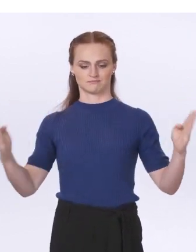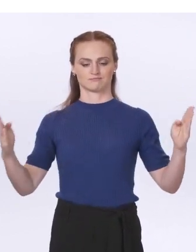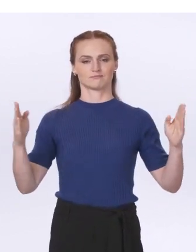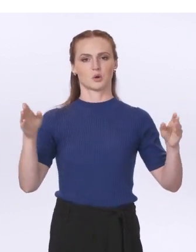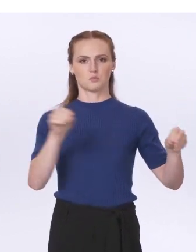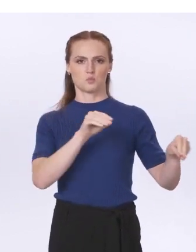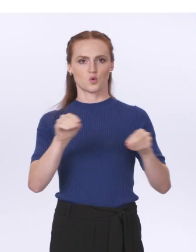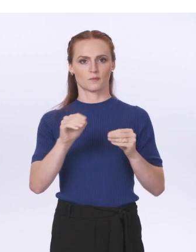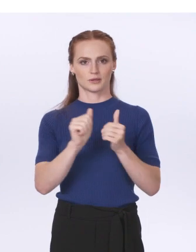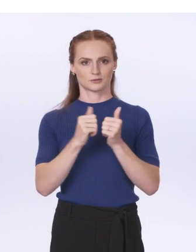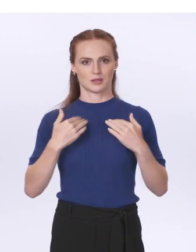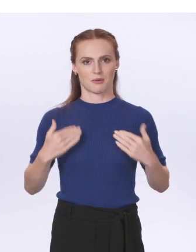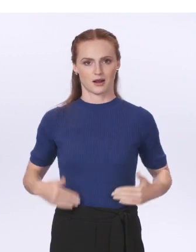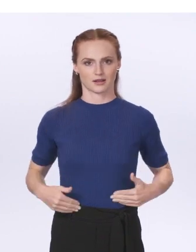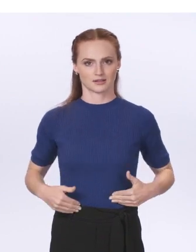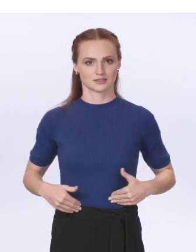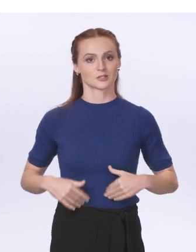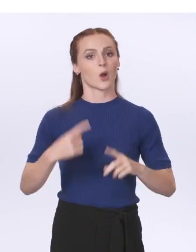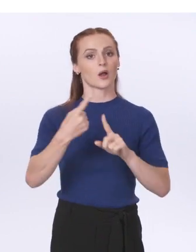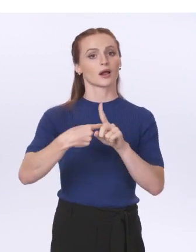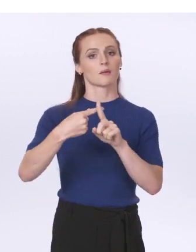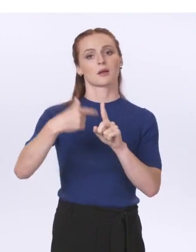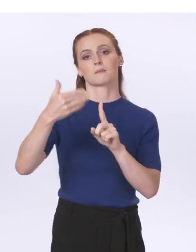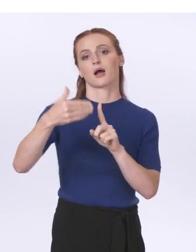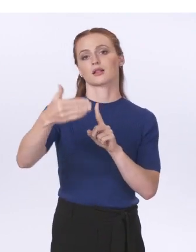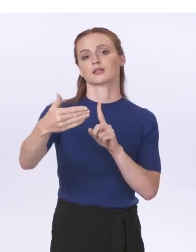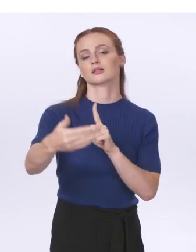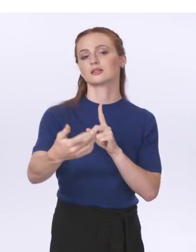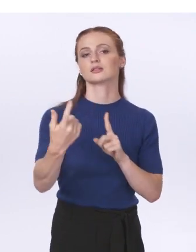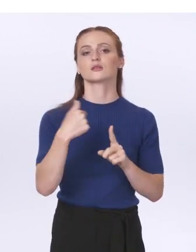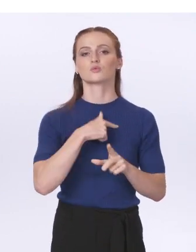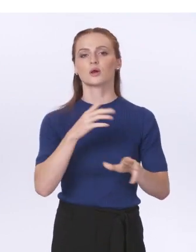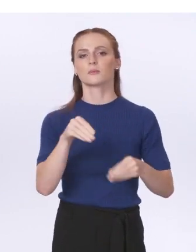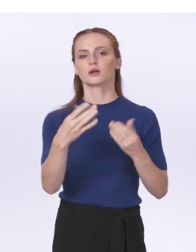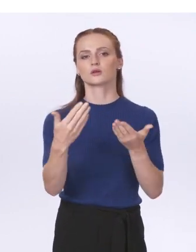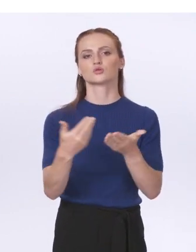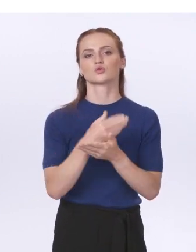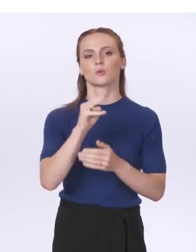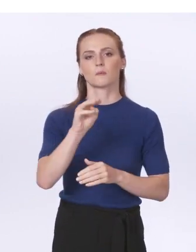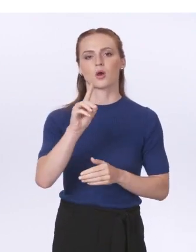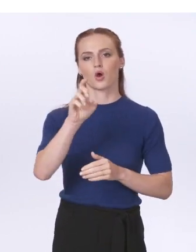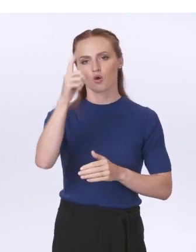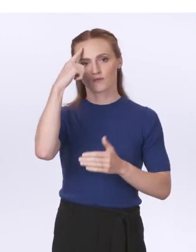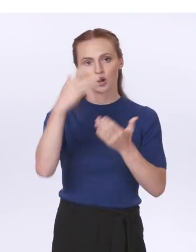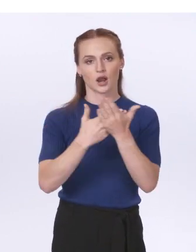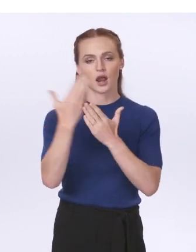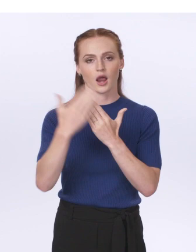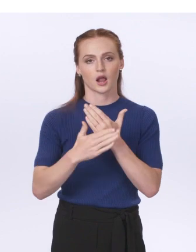So in the coming months, we’re bringing you a new mode for hands called a wide motion mode.